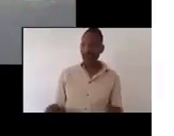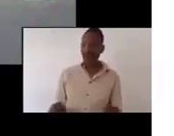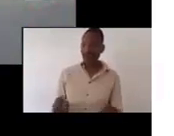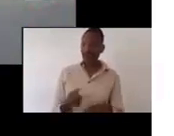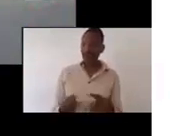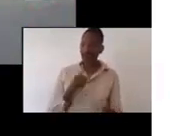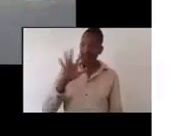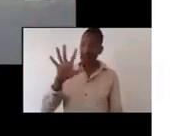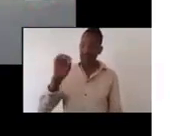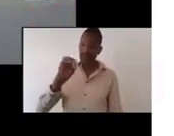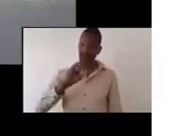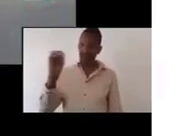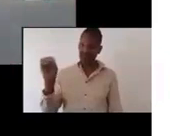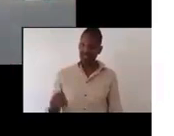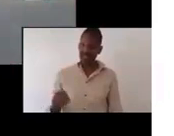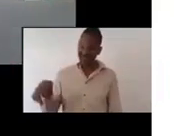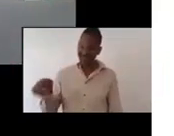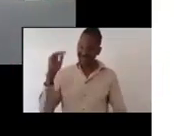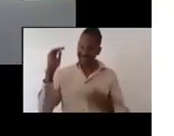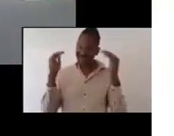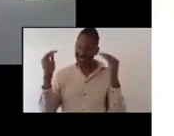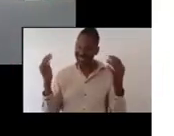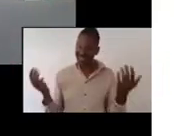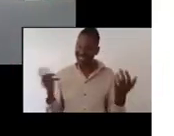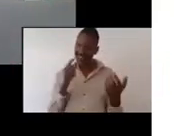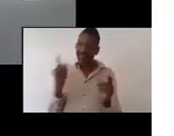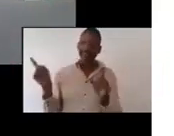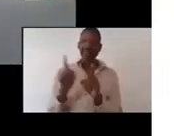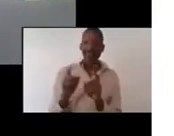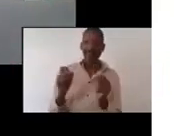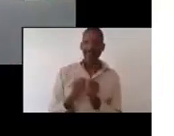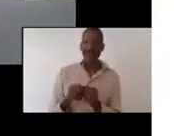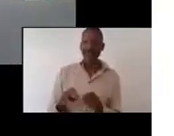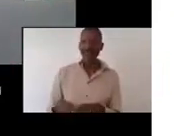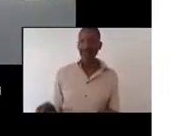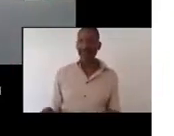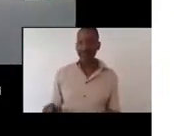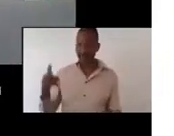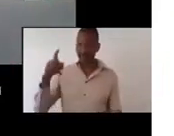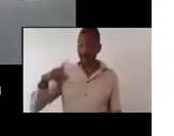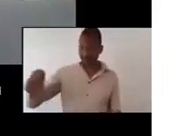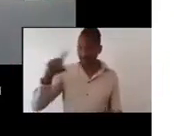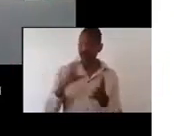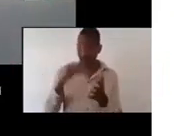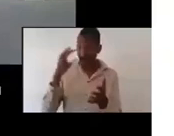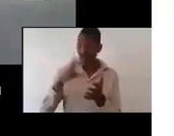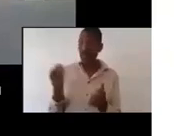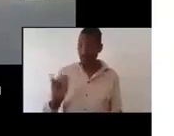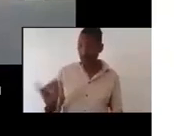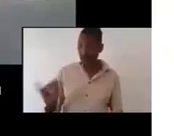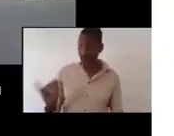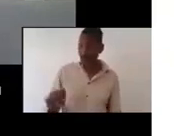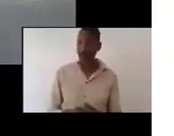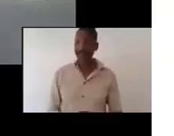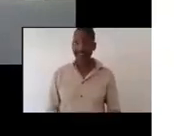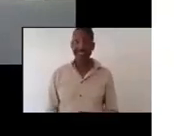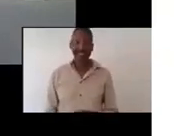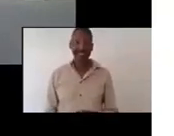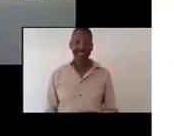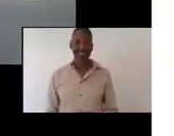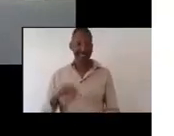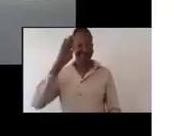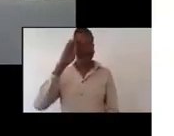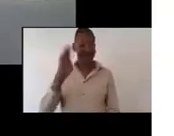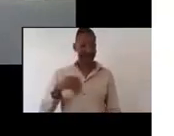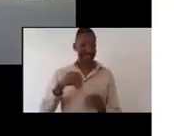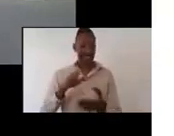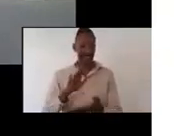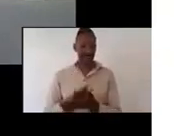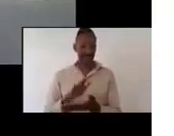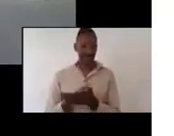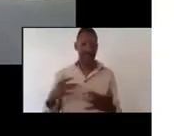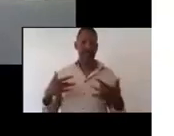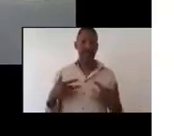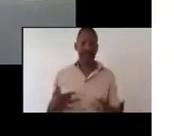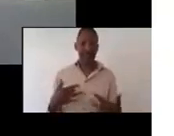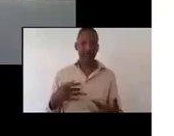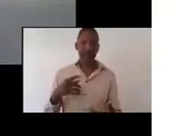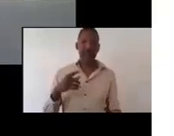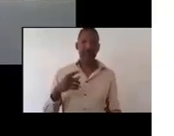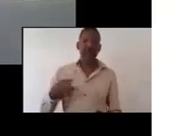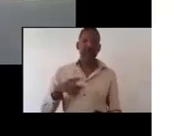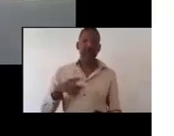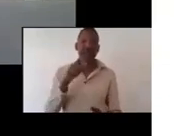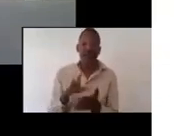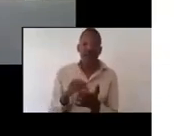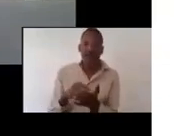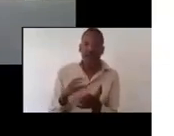And we consider those adult visitors as learners too. In many learning environments children are open and evaluated for their successes and failures, based on predetermined criteria and instructors that are set by adults.